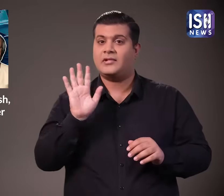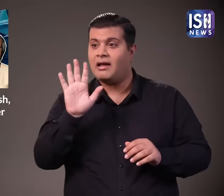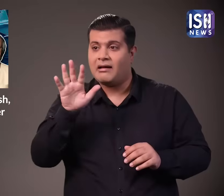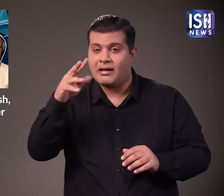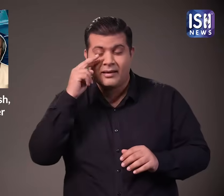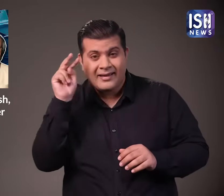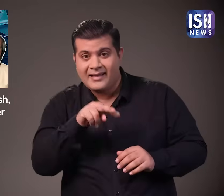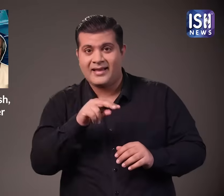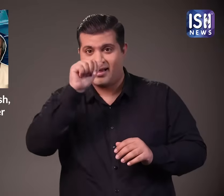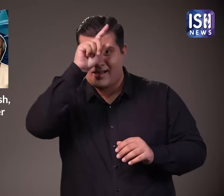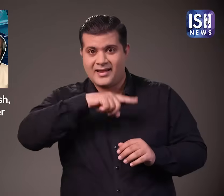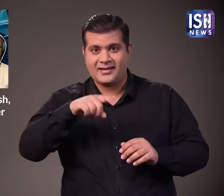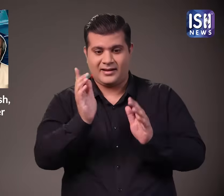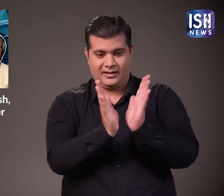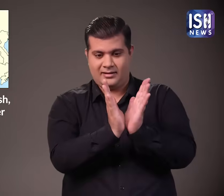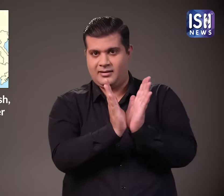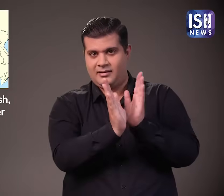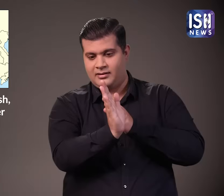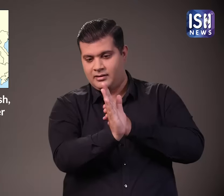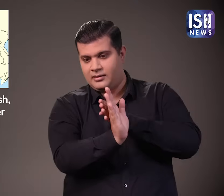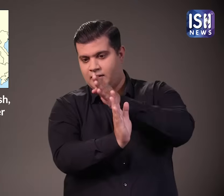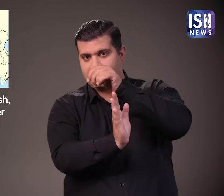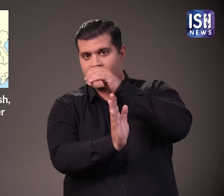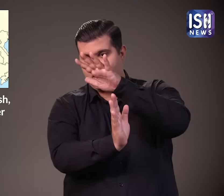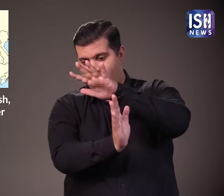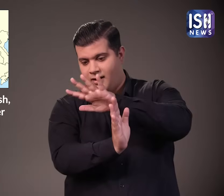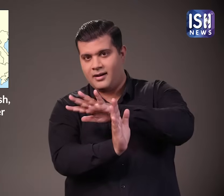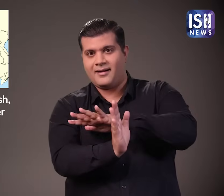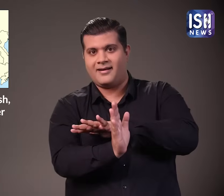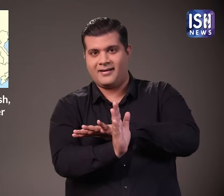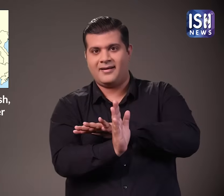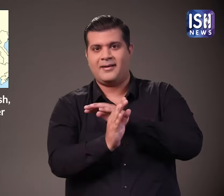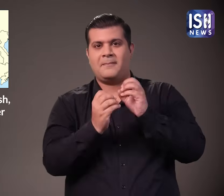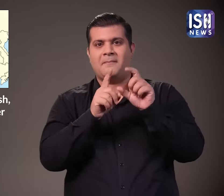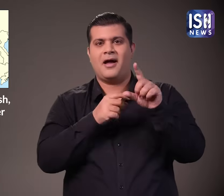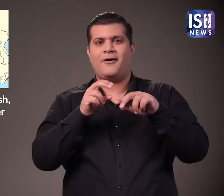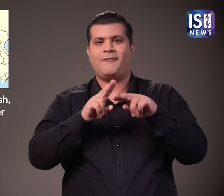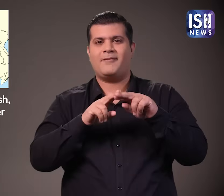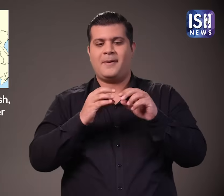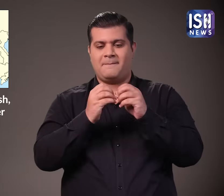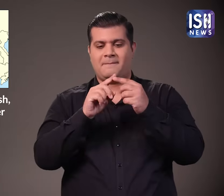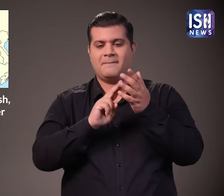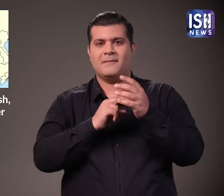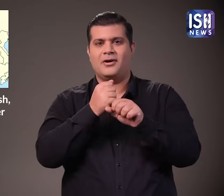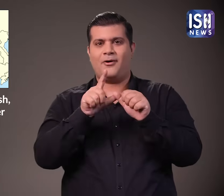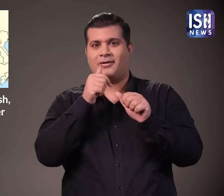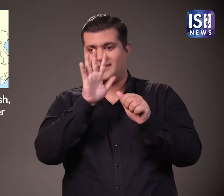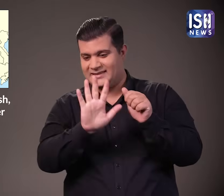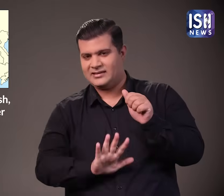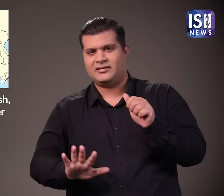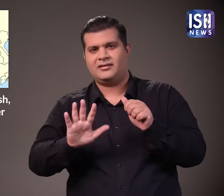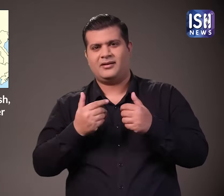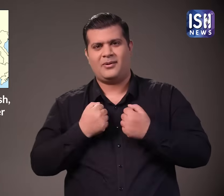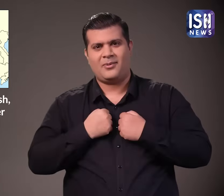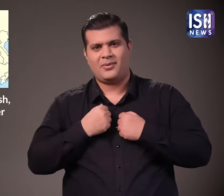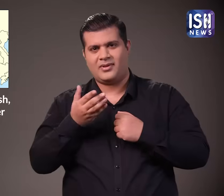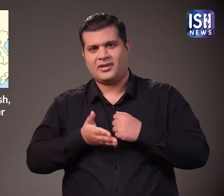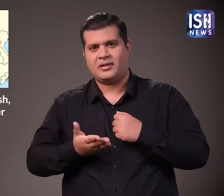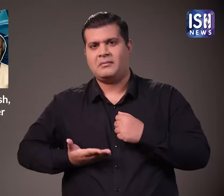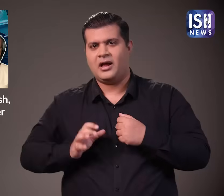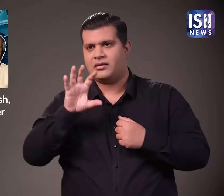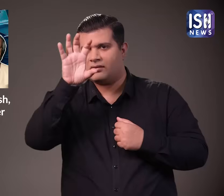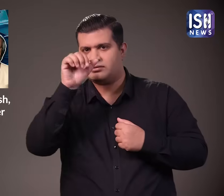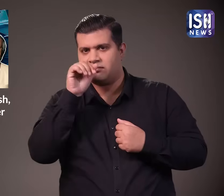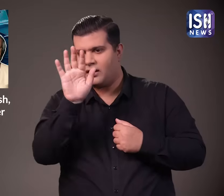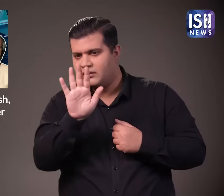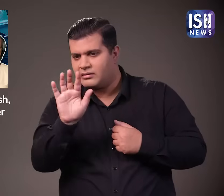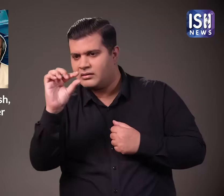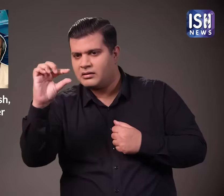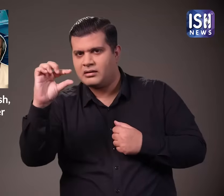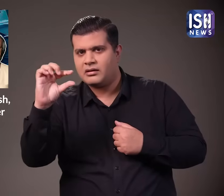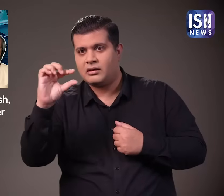But India has the longest coastline in the Bay of Bengal, compared to Bangladesh.